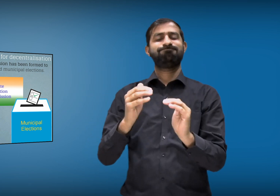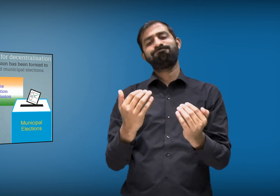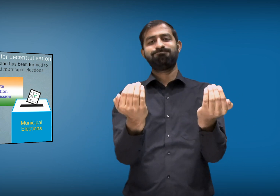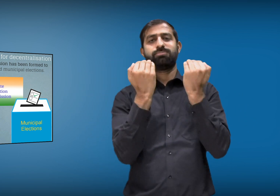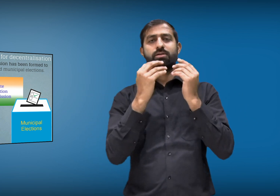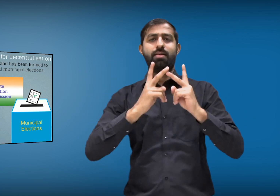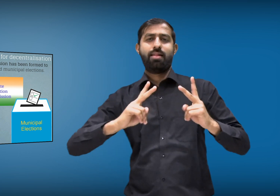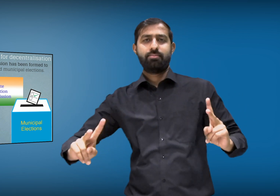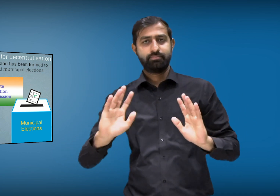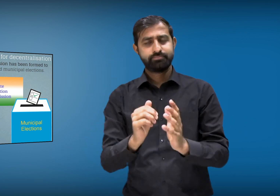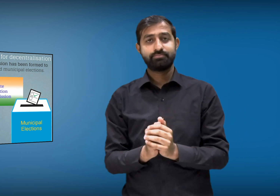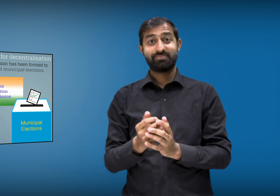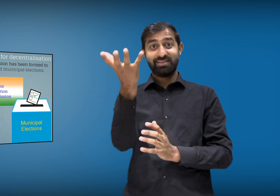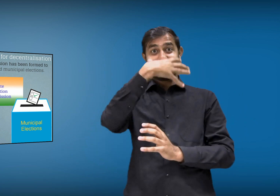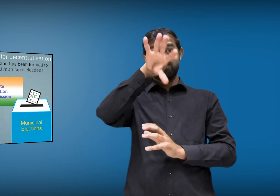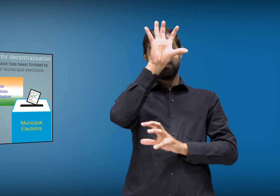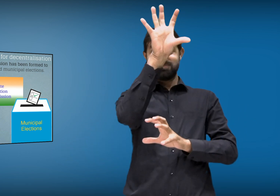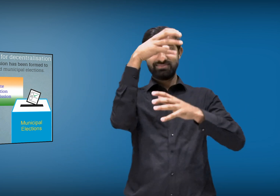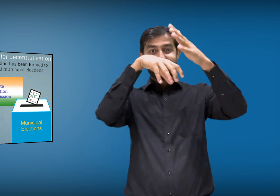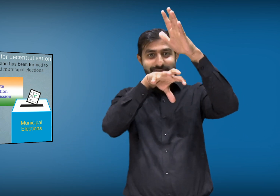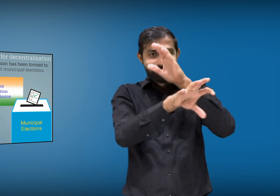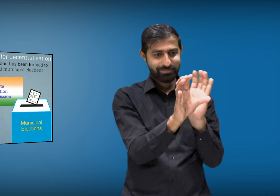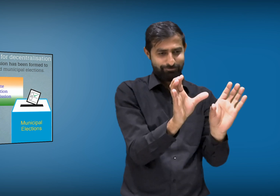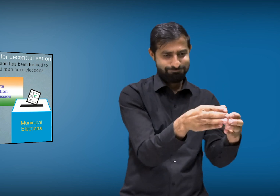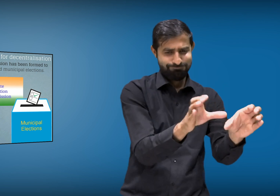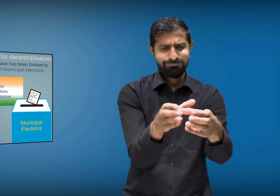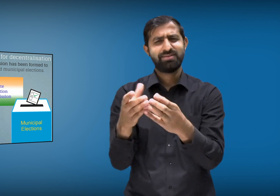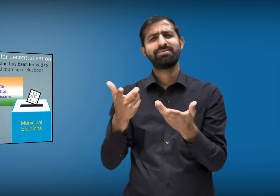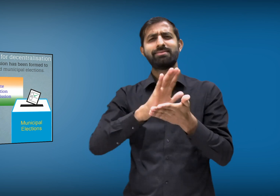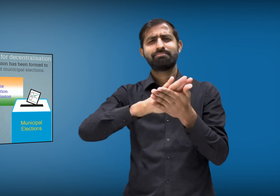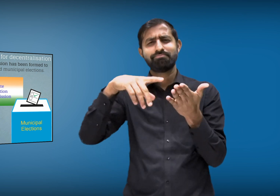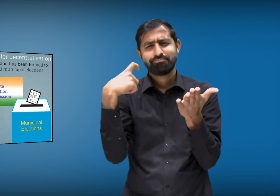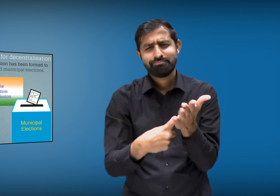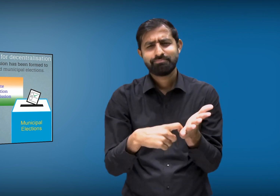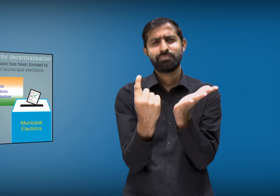background and the details of each candidate. Each state has its own State